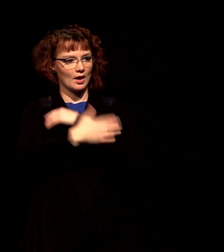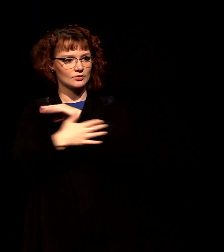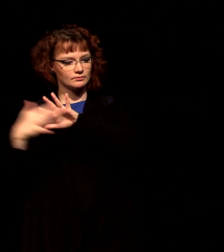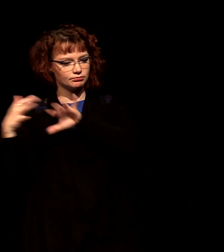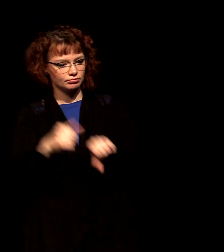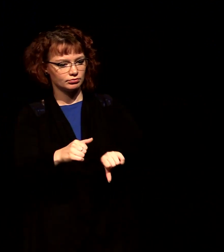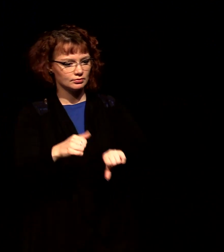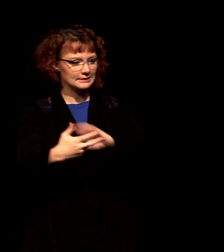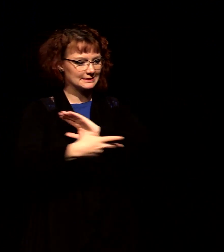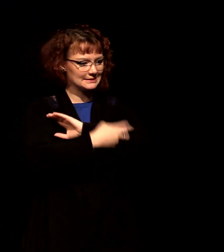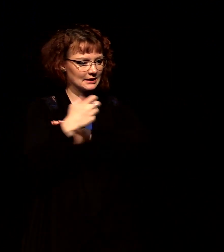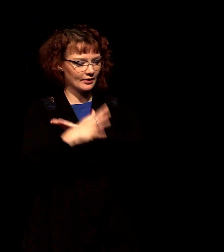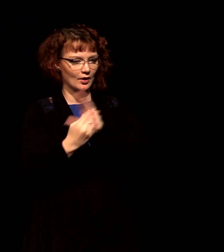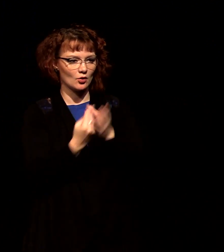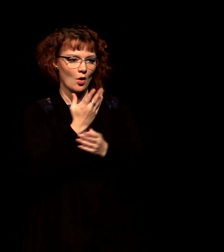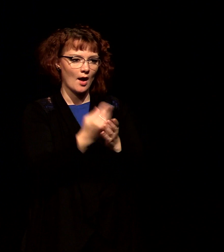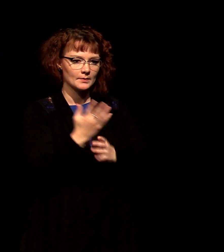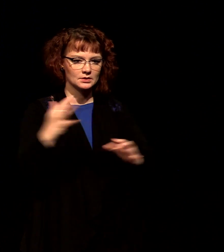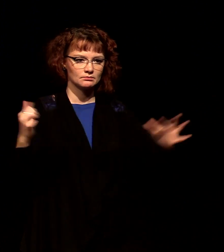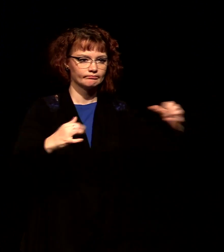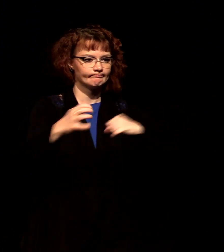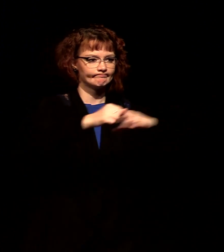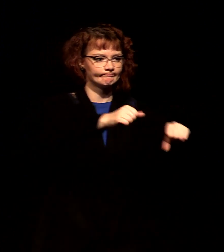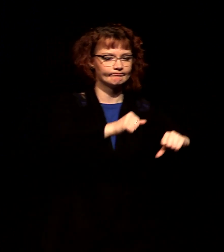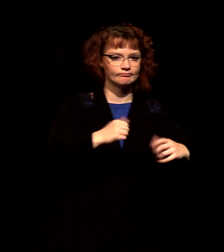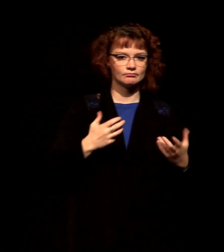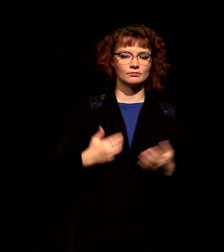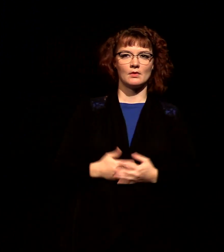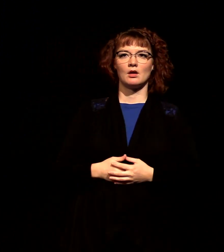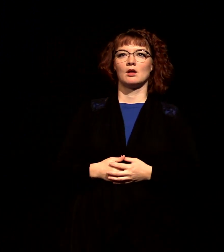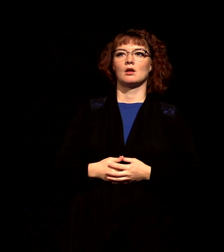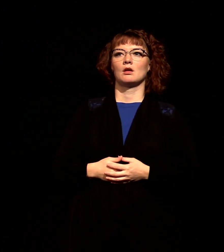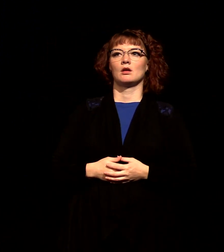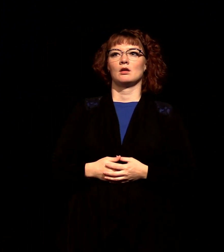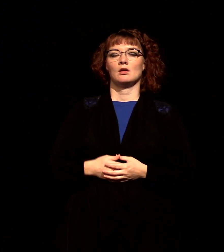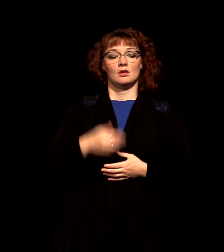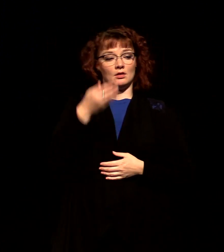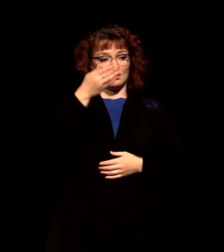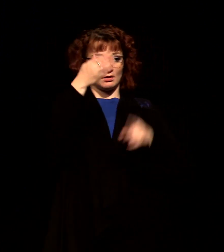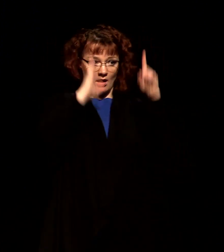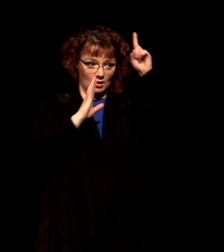their crops, and so on their harvest. And God said, even in